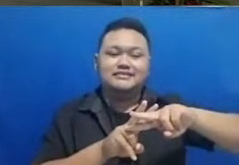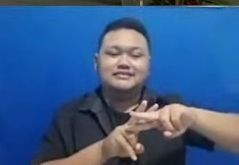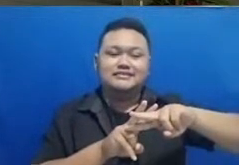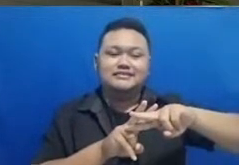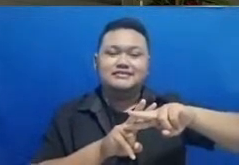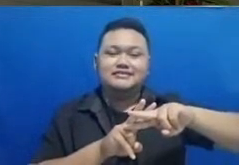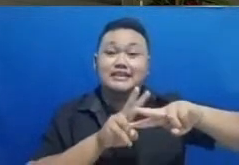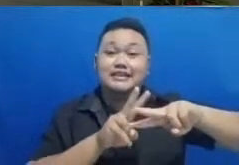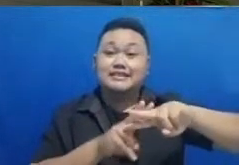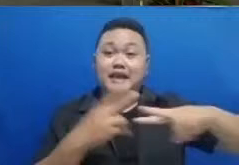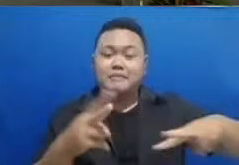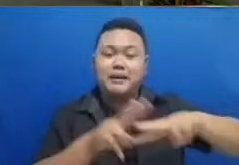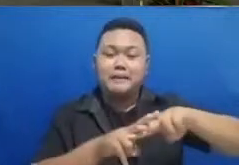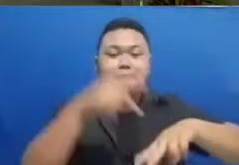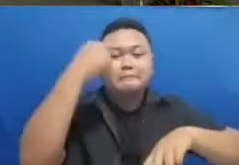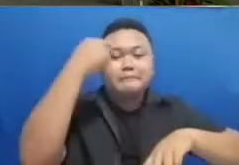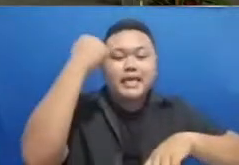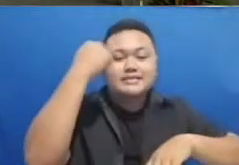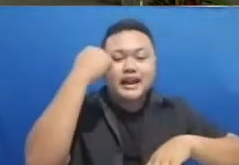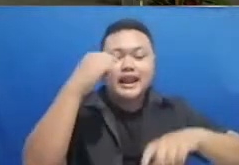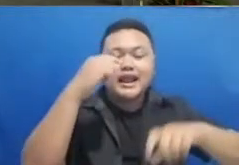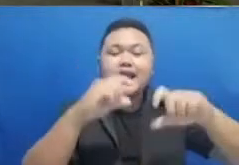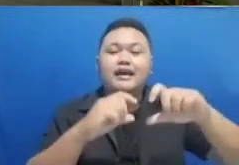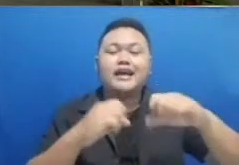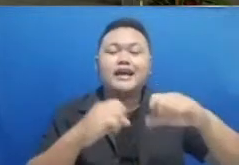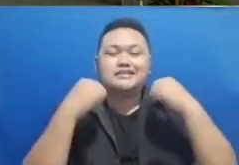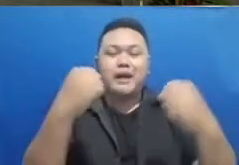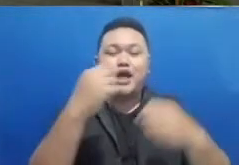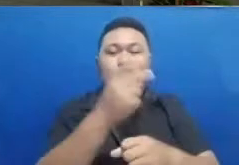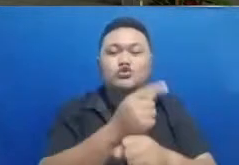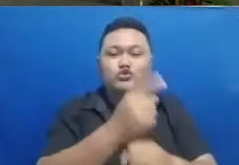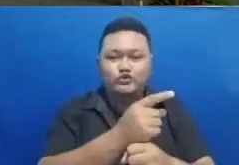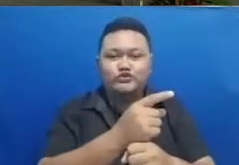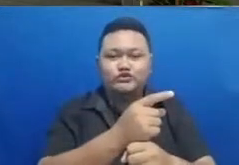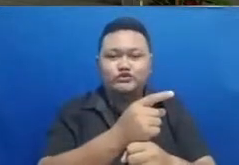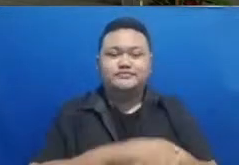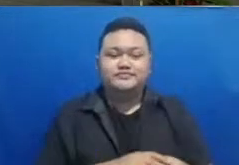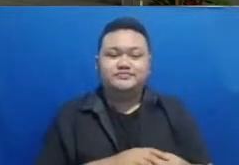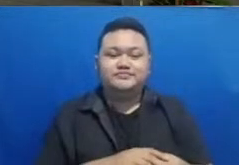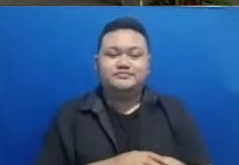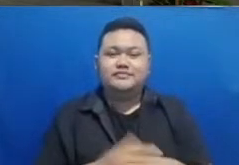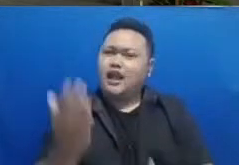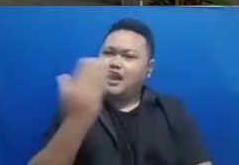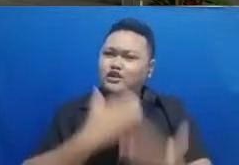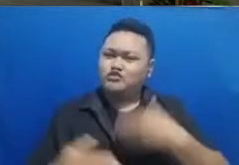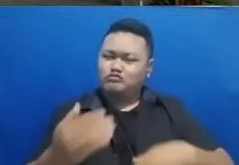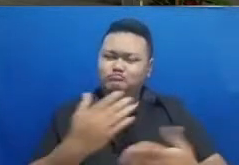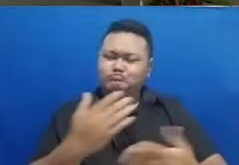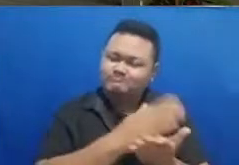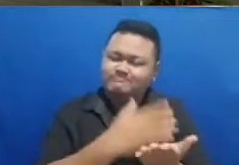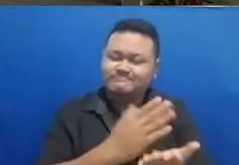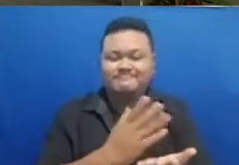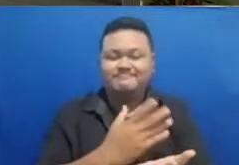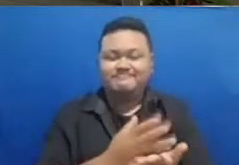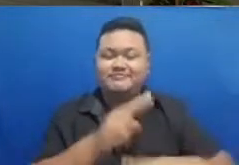learning the spirit of the teacher, please want to be on social. whatever media, ladies and gentlemen, he has joined